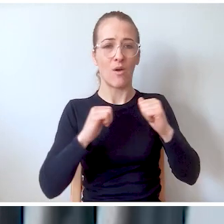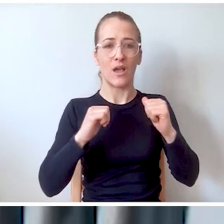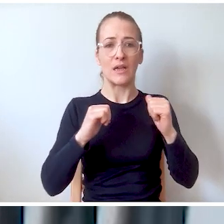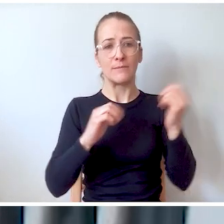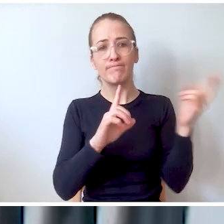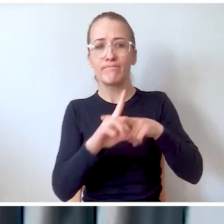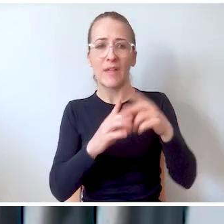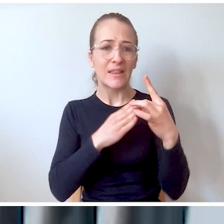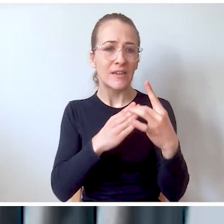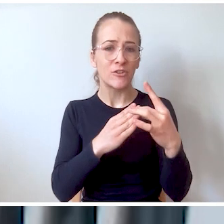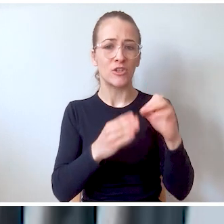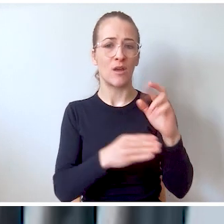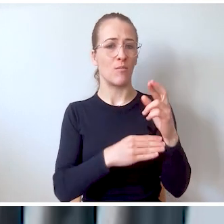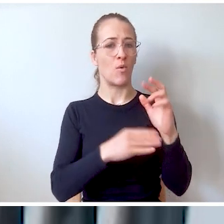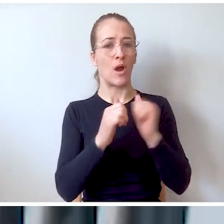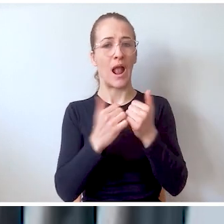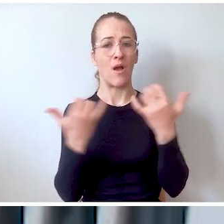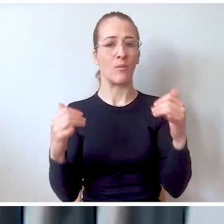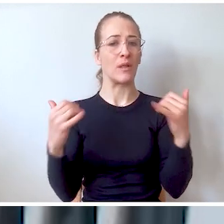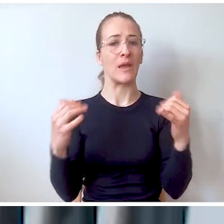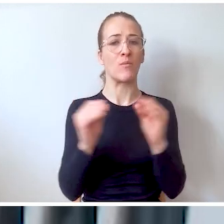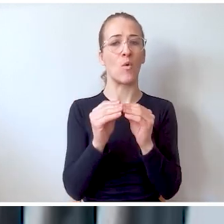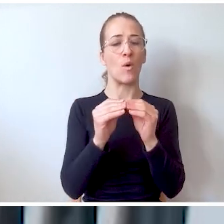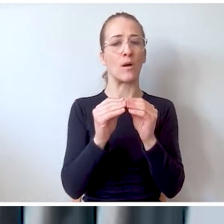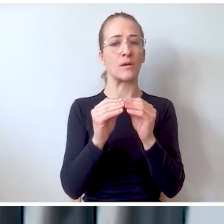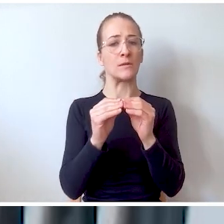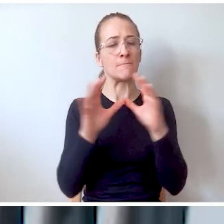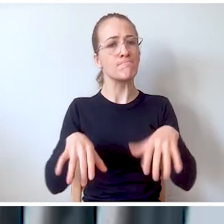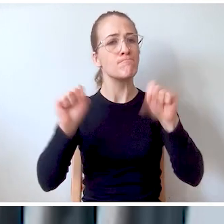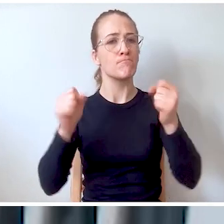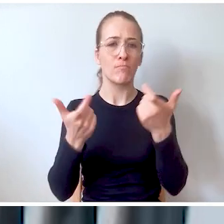or how to play a vocal role in important conversations.